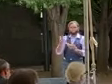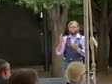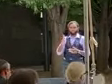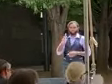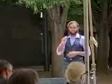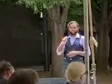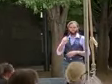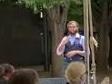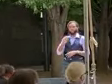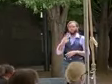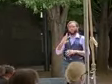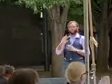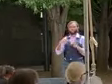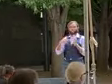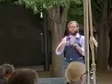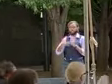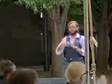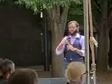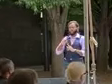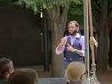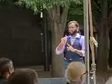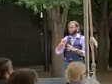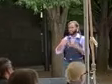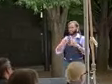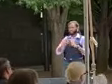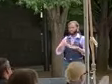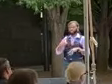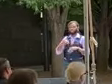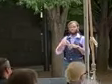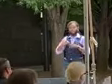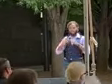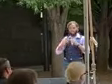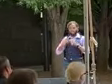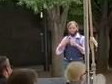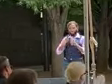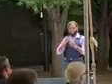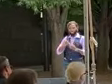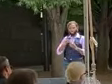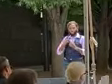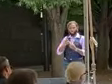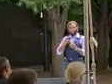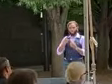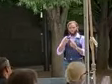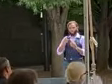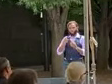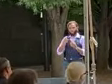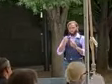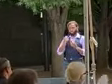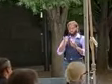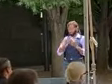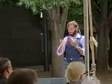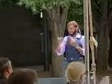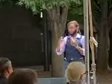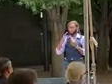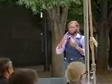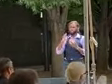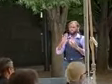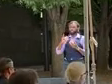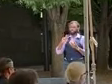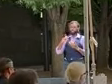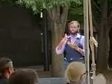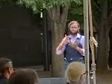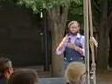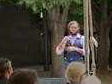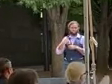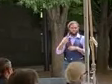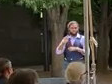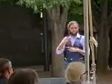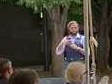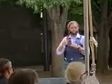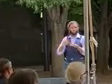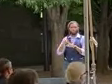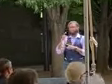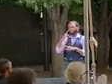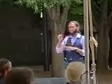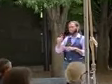and the role of the disability community in the ongoing struggle for civil rights in the United States and for other purposes.